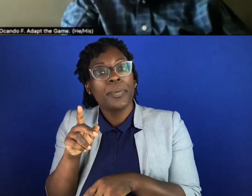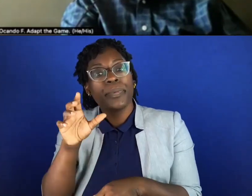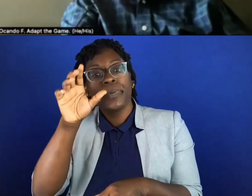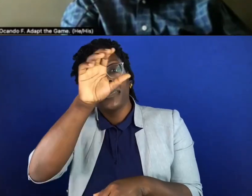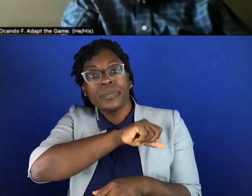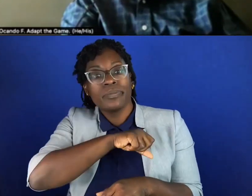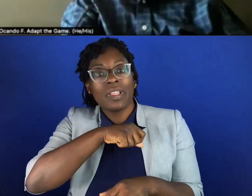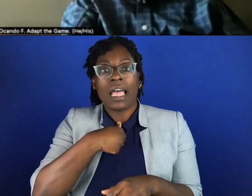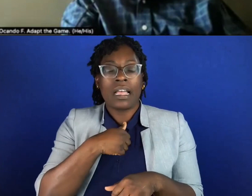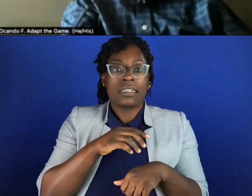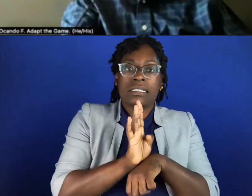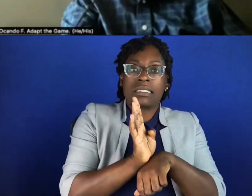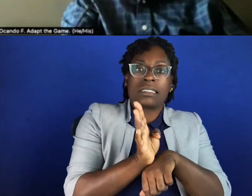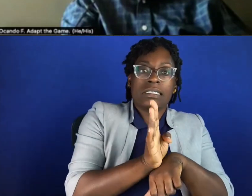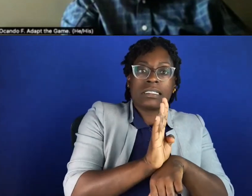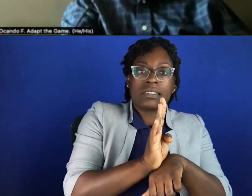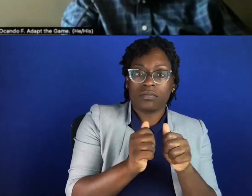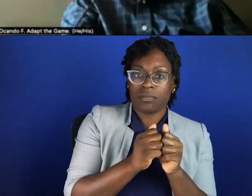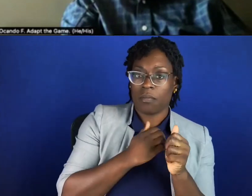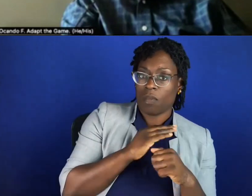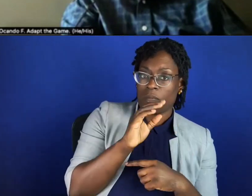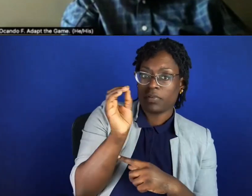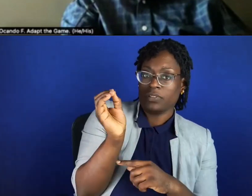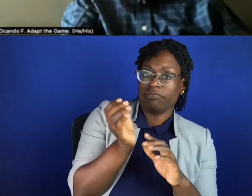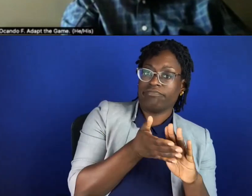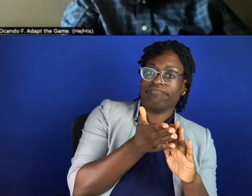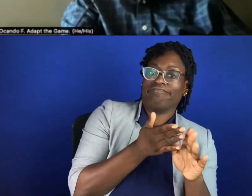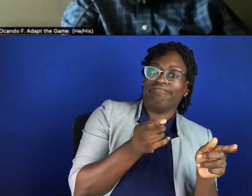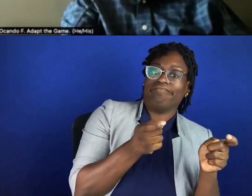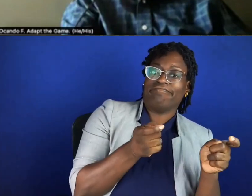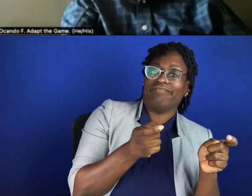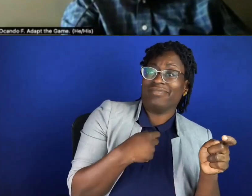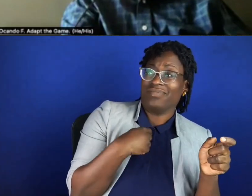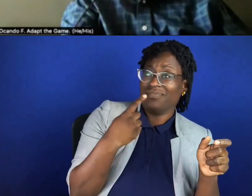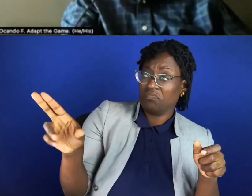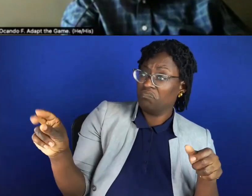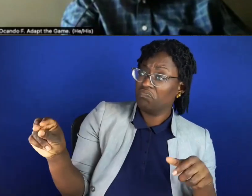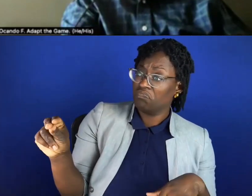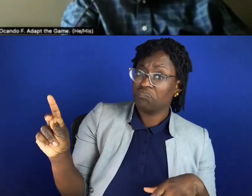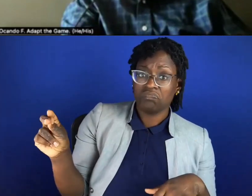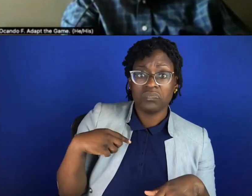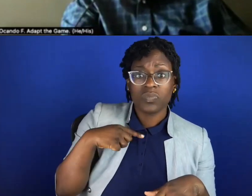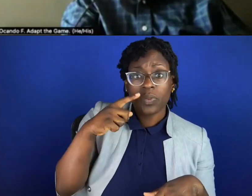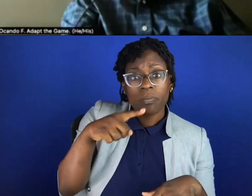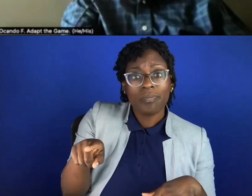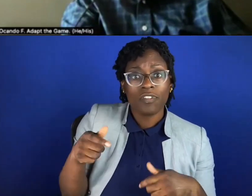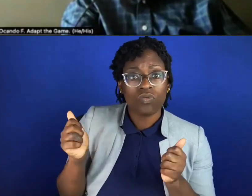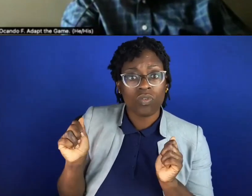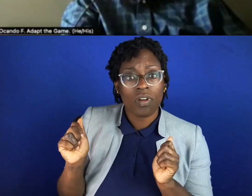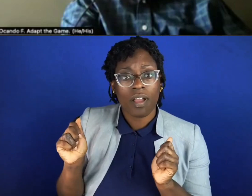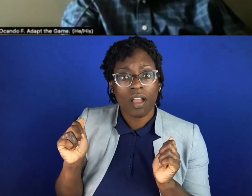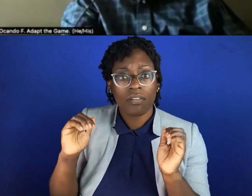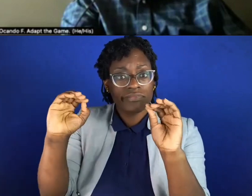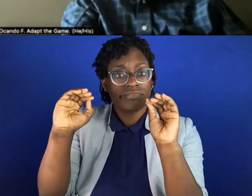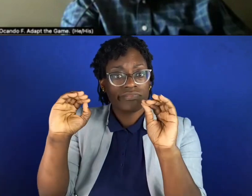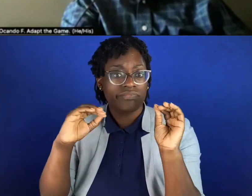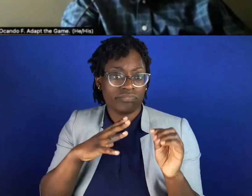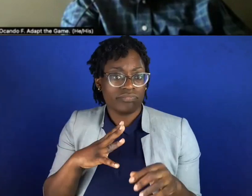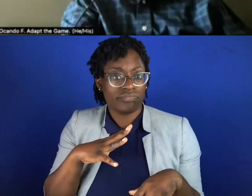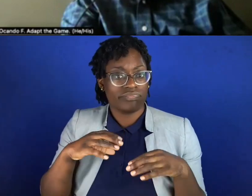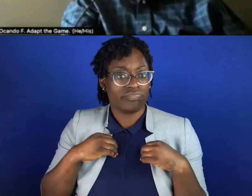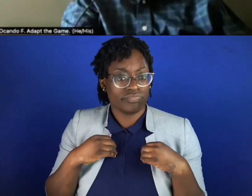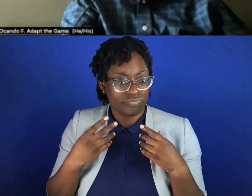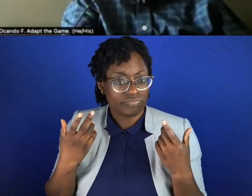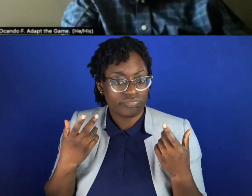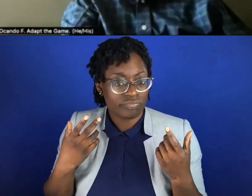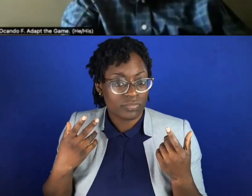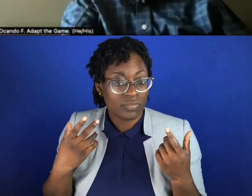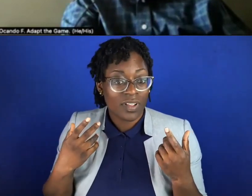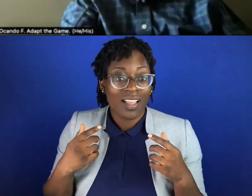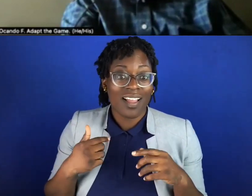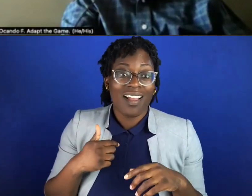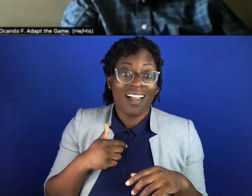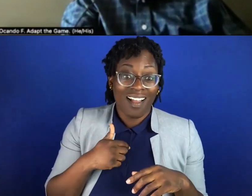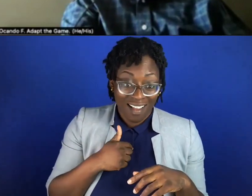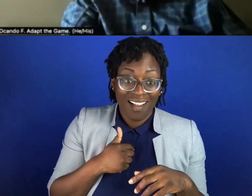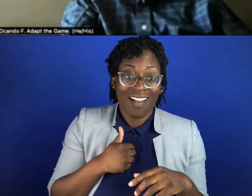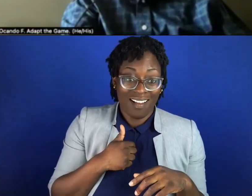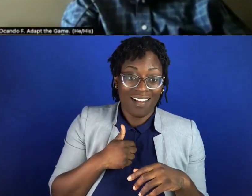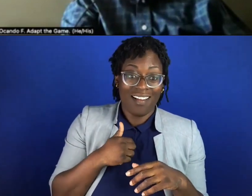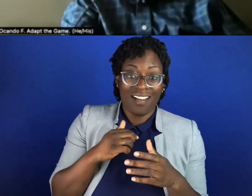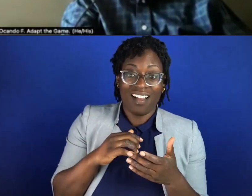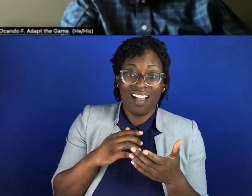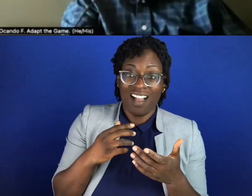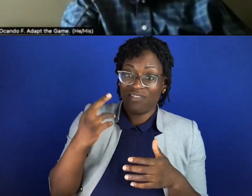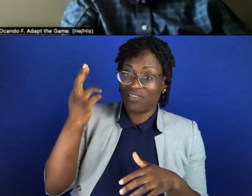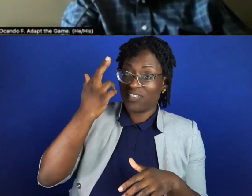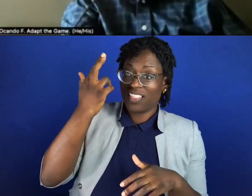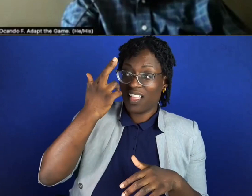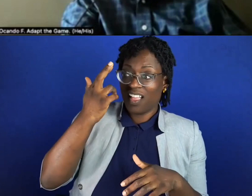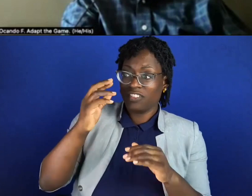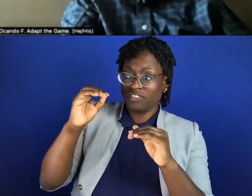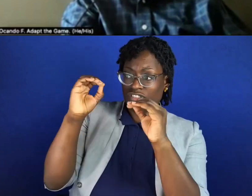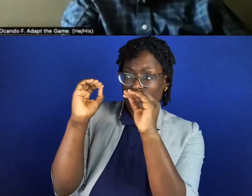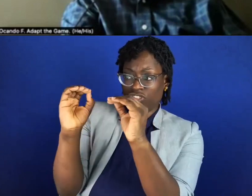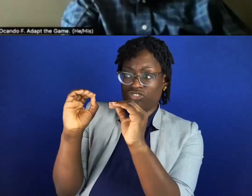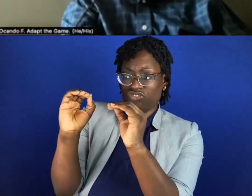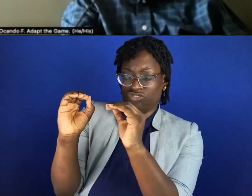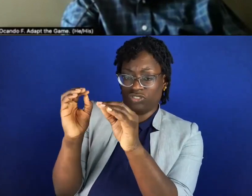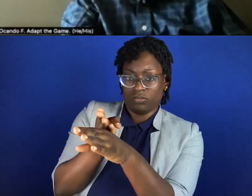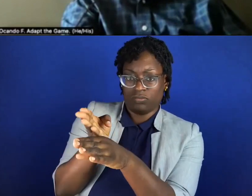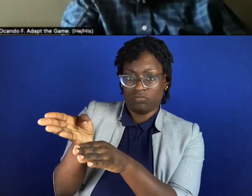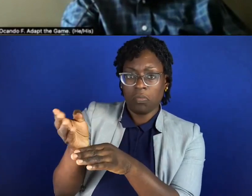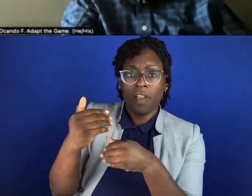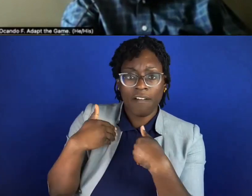too busy with my company. I said nope I would love to try that out. The university has enough